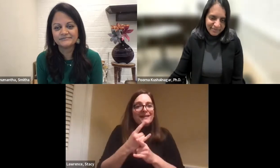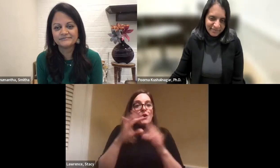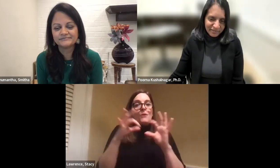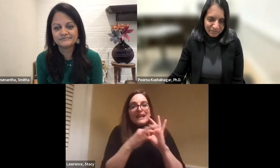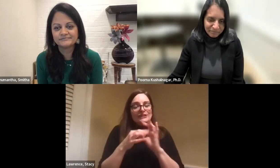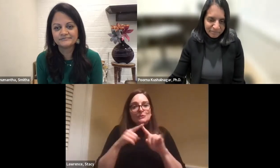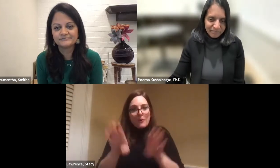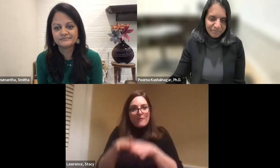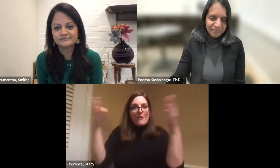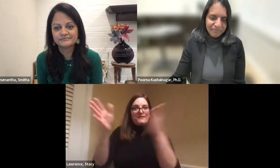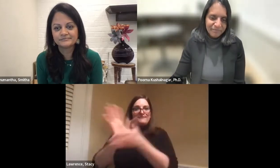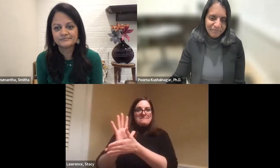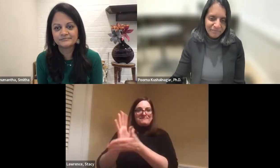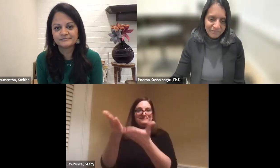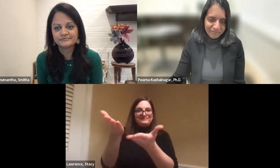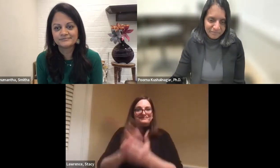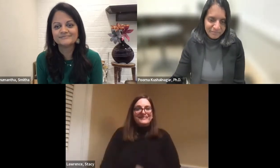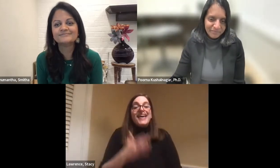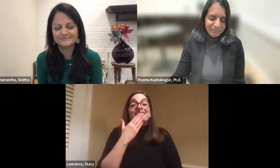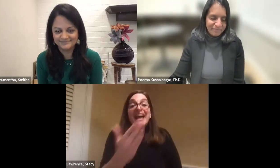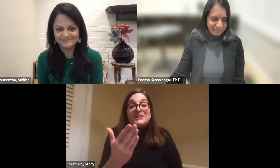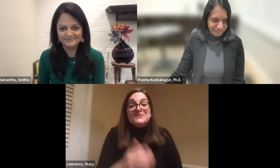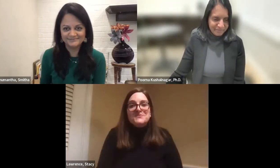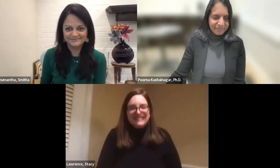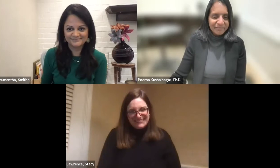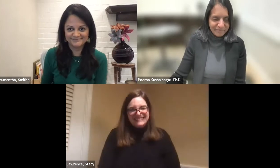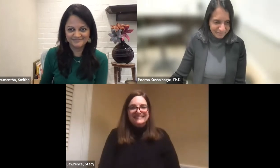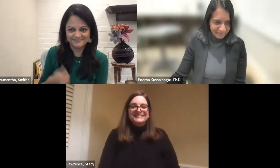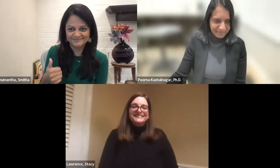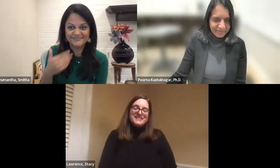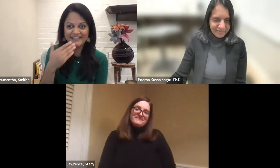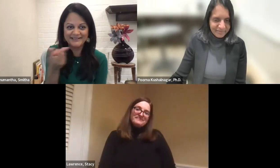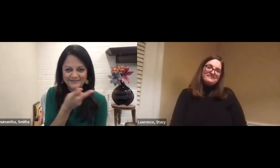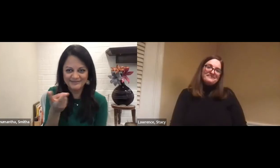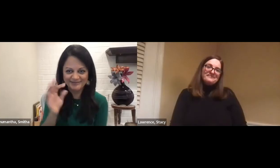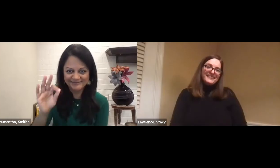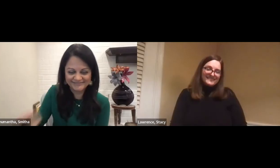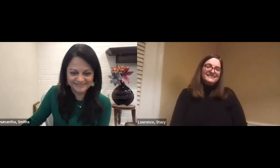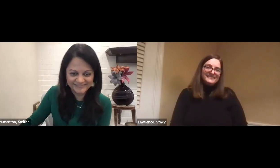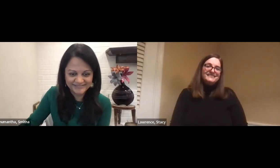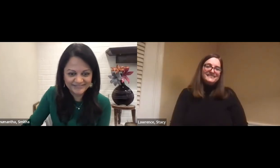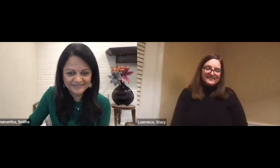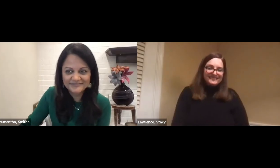I would like to ask our alumni relations to open our film. Thank you.